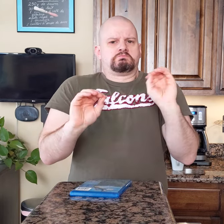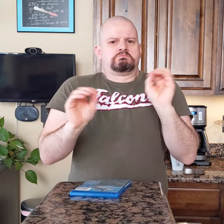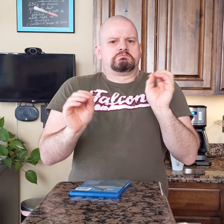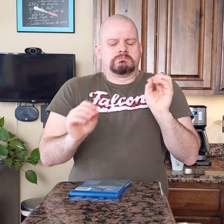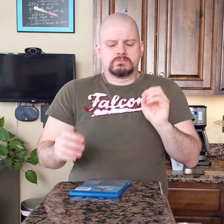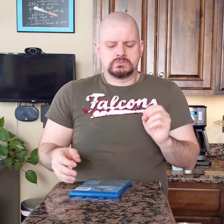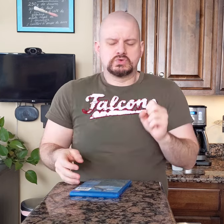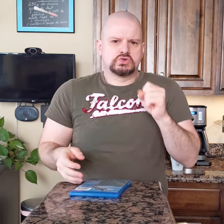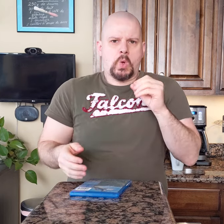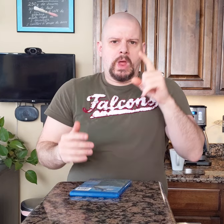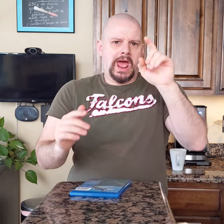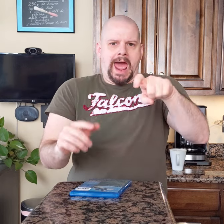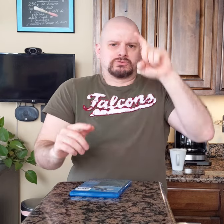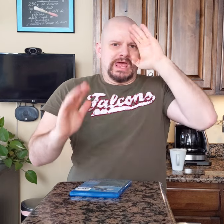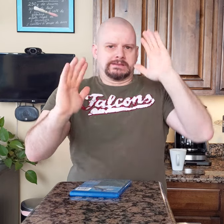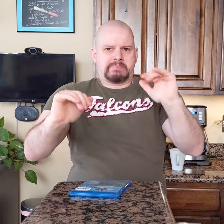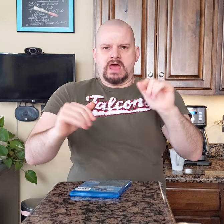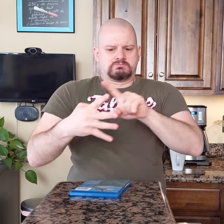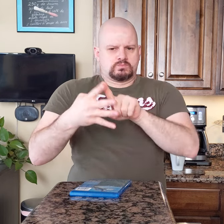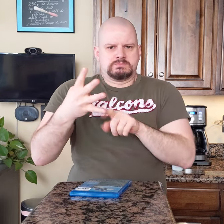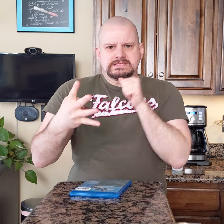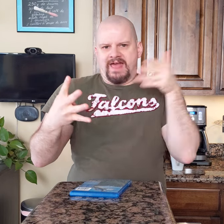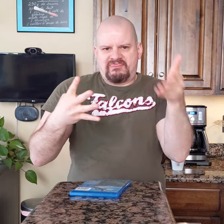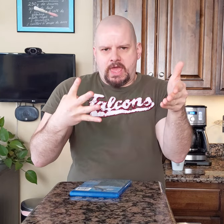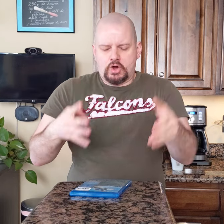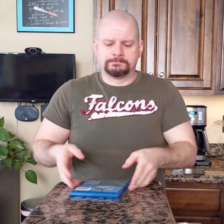You can expect that the warnings are not there.